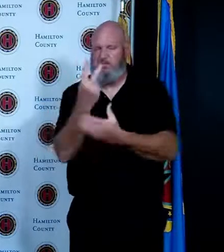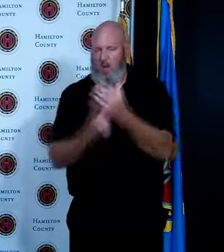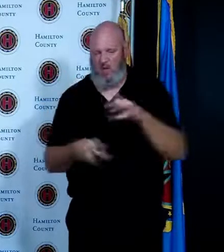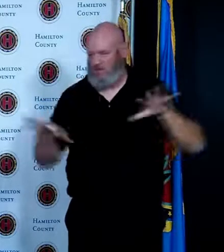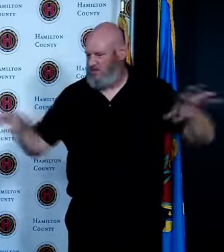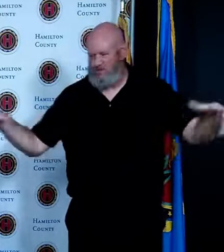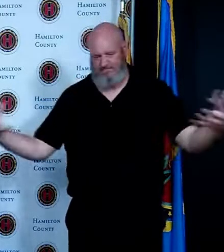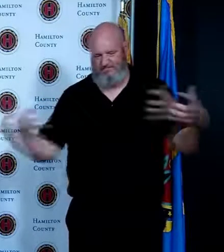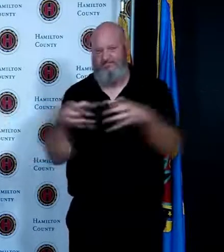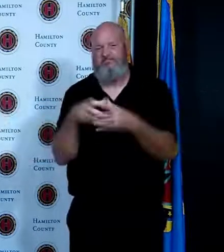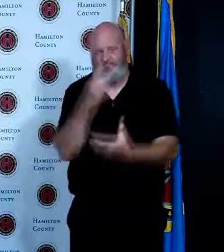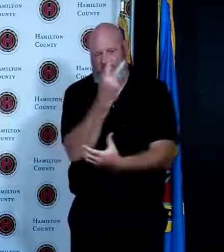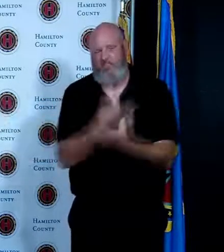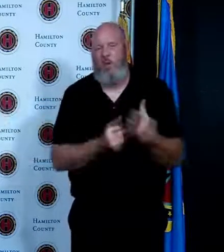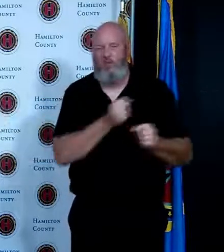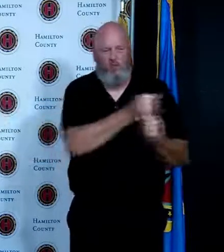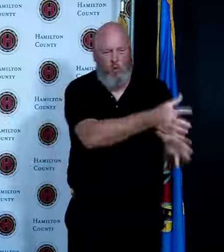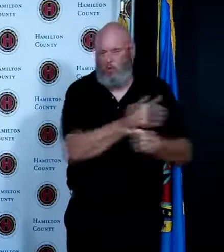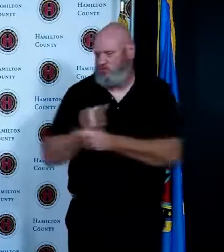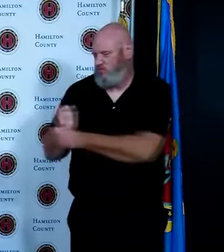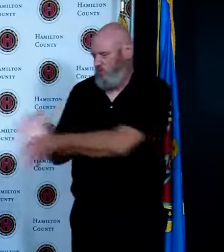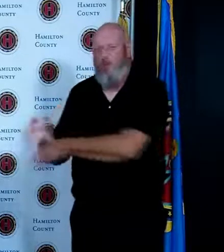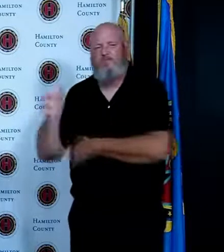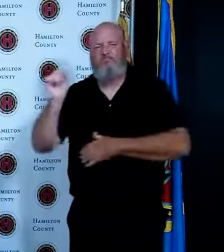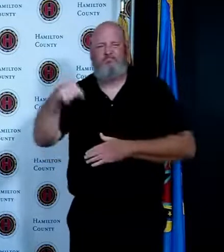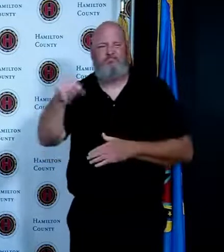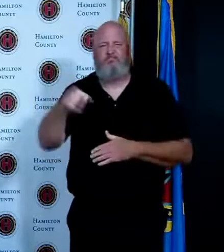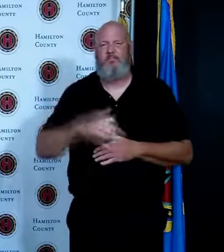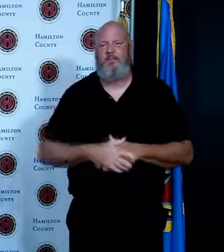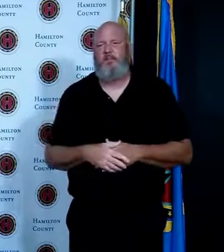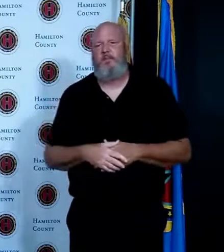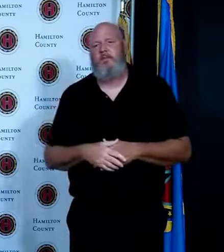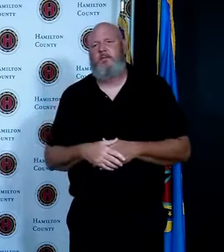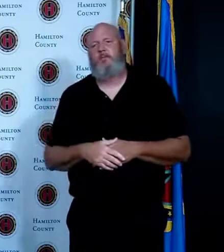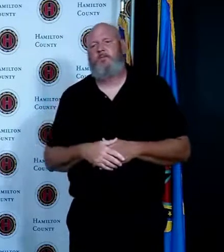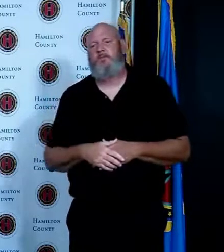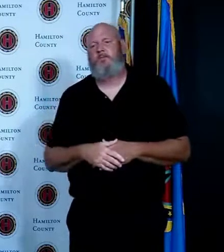we didn't have access to tests previously we will find more cases but